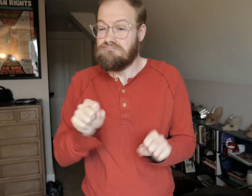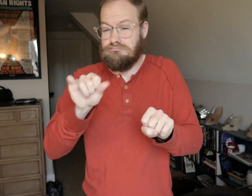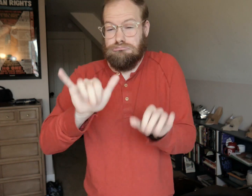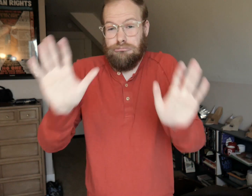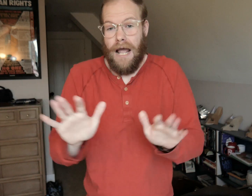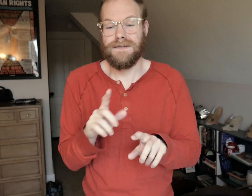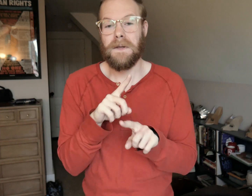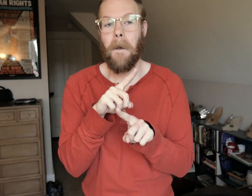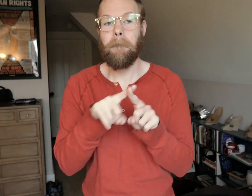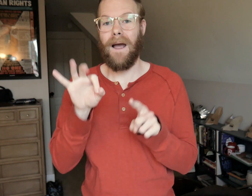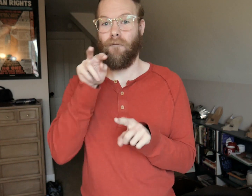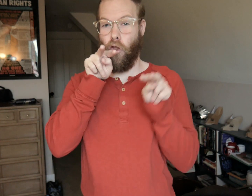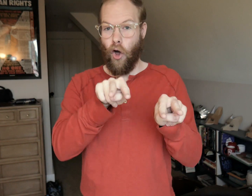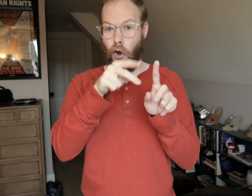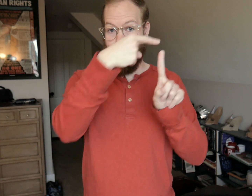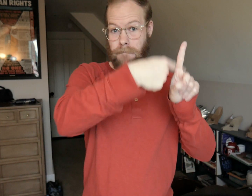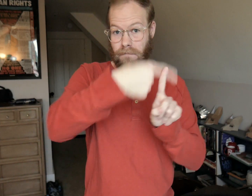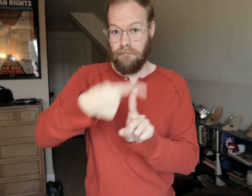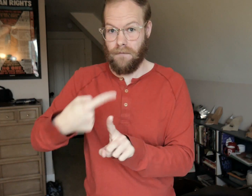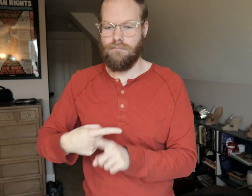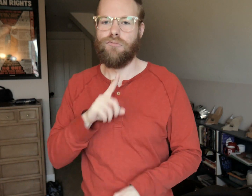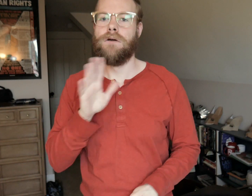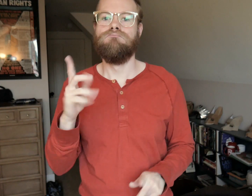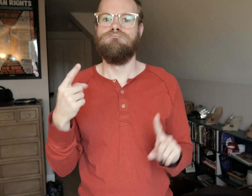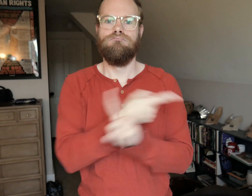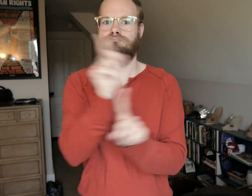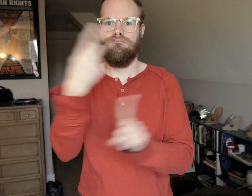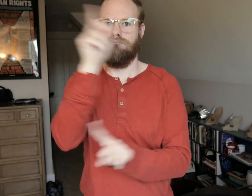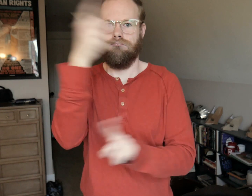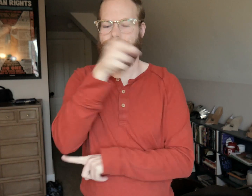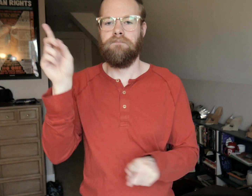That’s great, but if you look at it month to month, it’s all over the place.